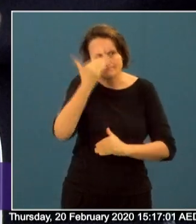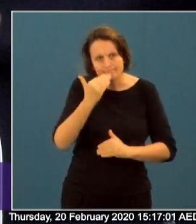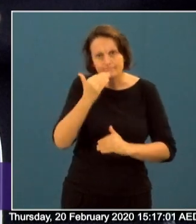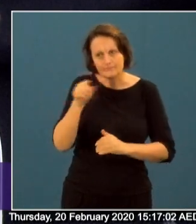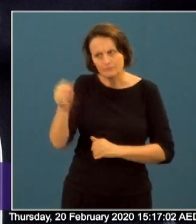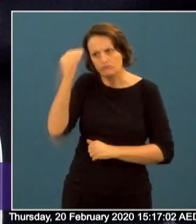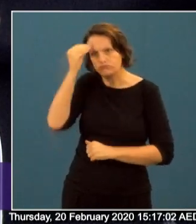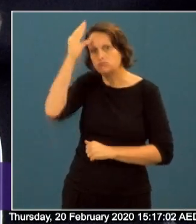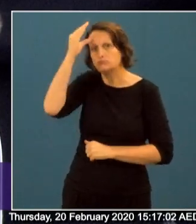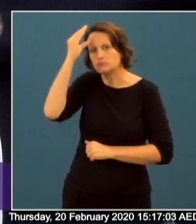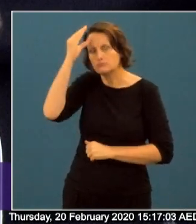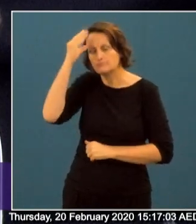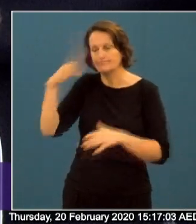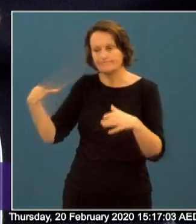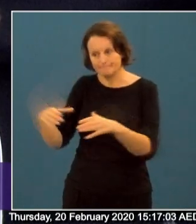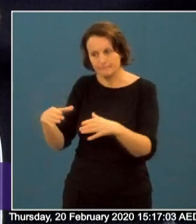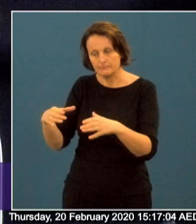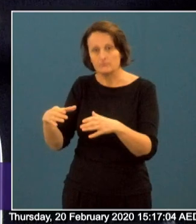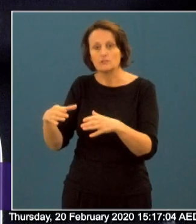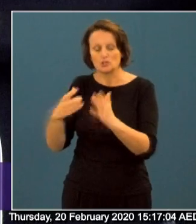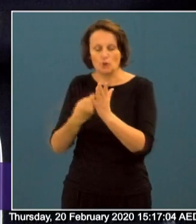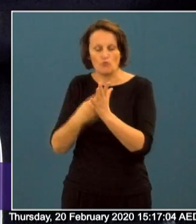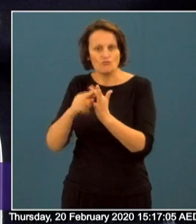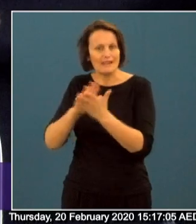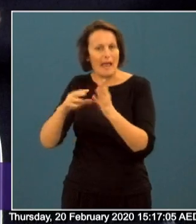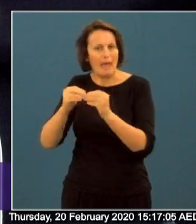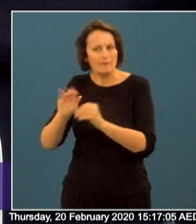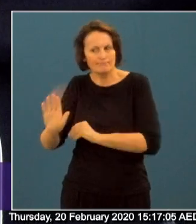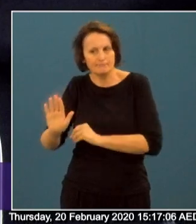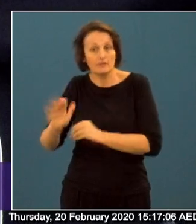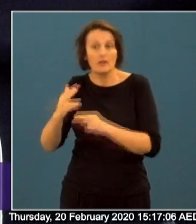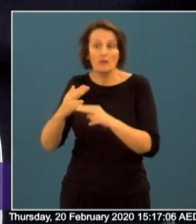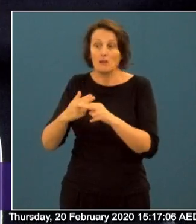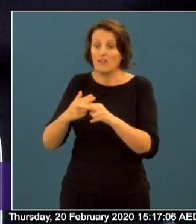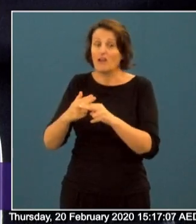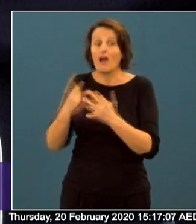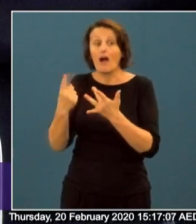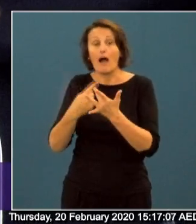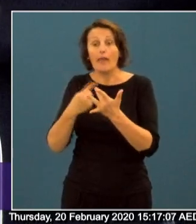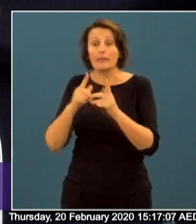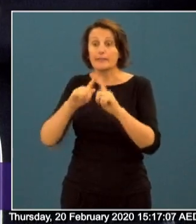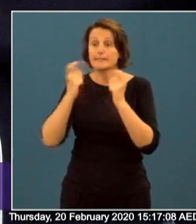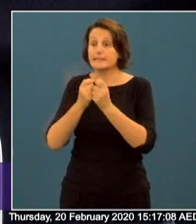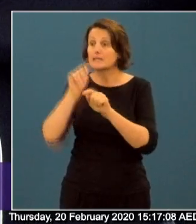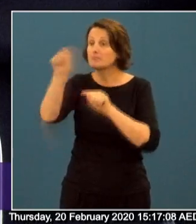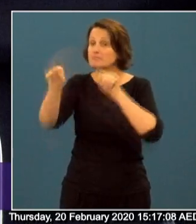However, for specialists, outside one or two small teams, there are no training opportunities.